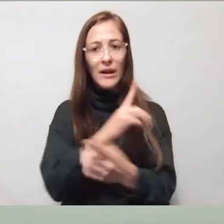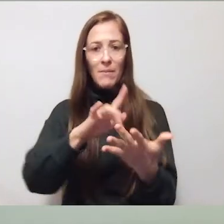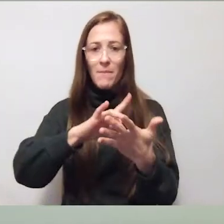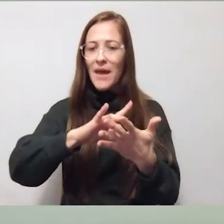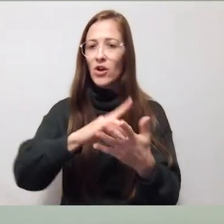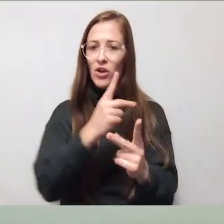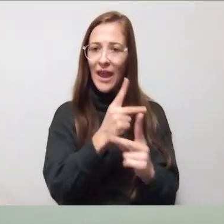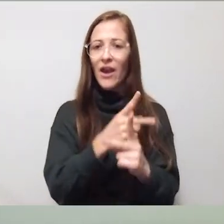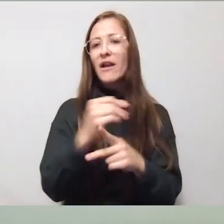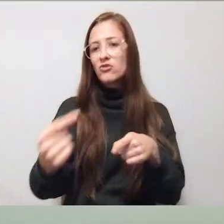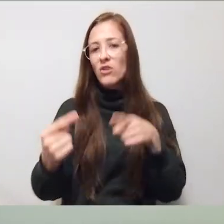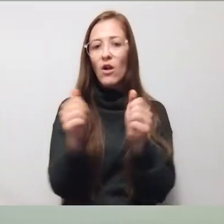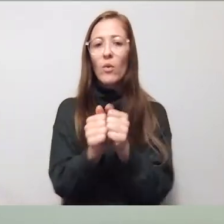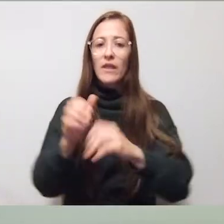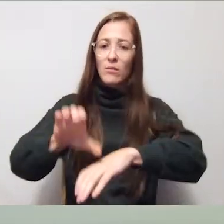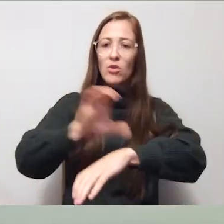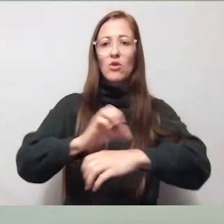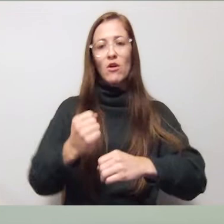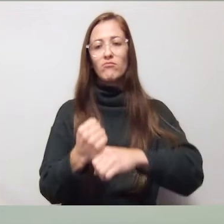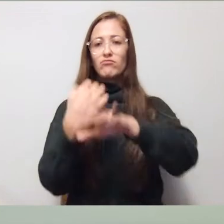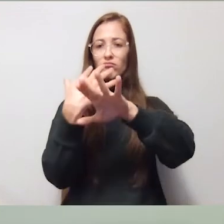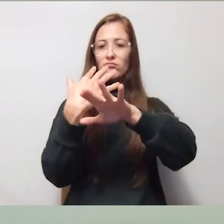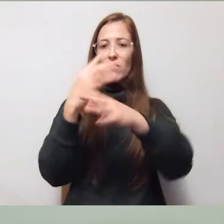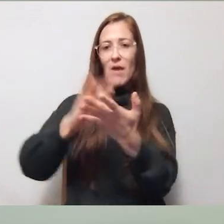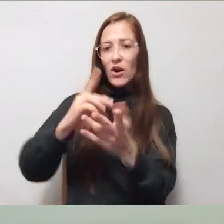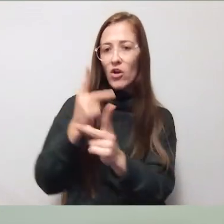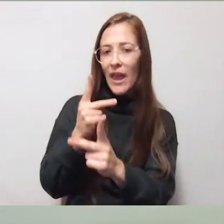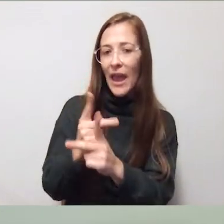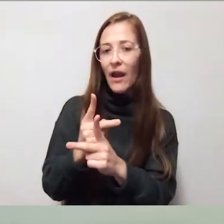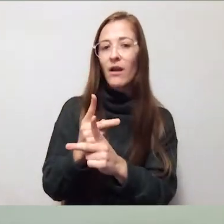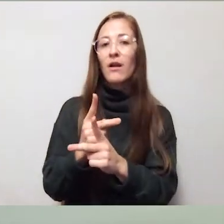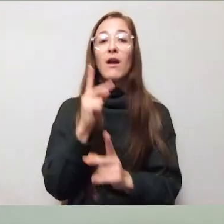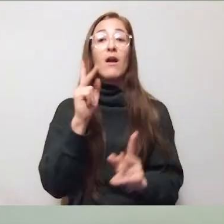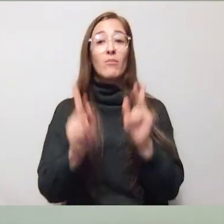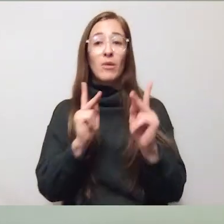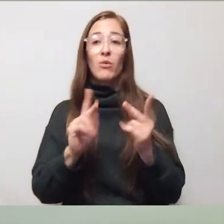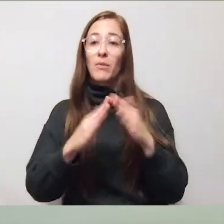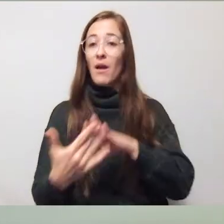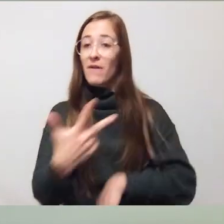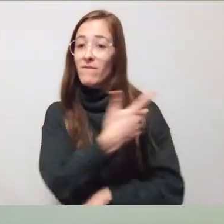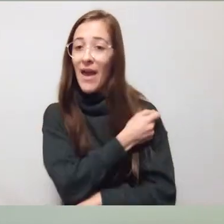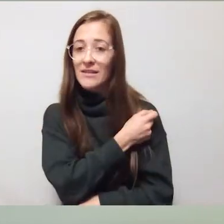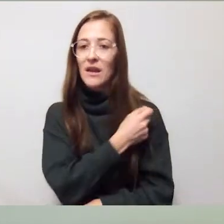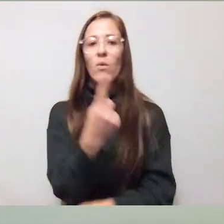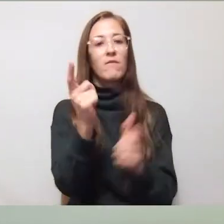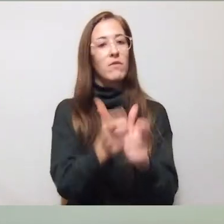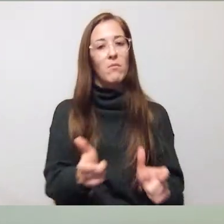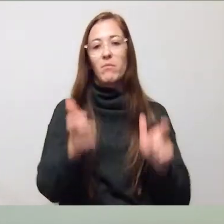That's something that we stepped in to assist with. Getting people vaccinated was probably one of the biggest lifts for our community.